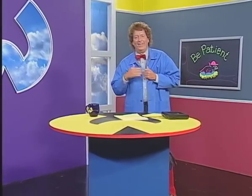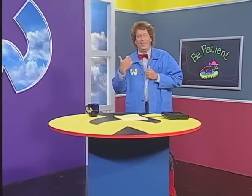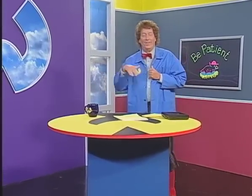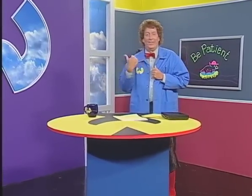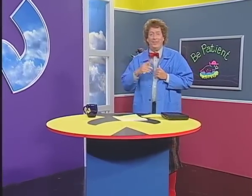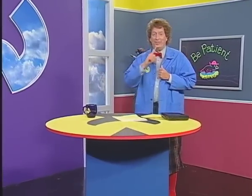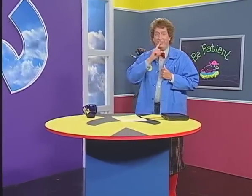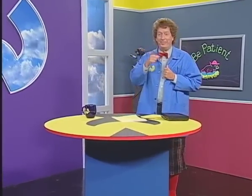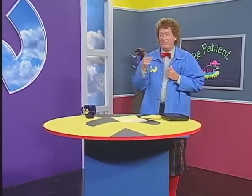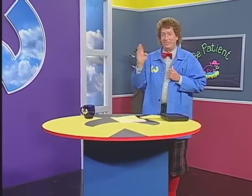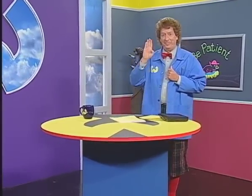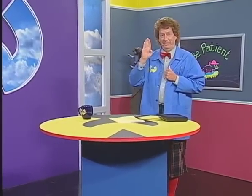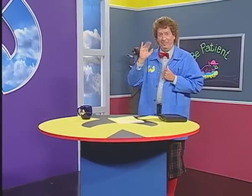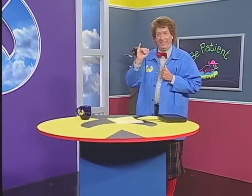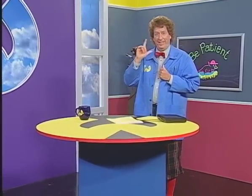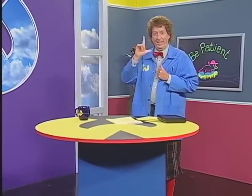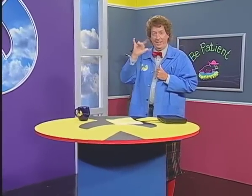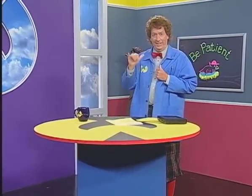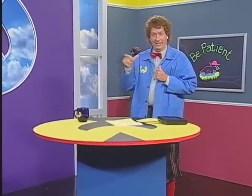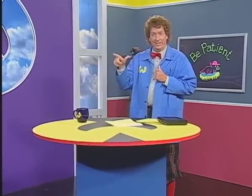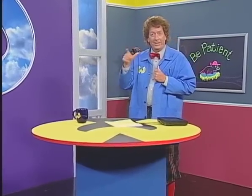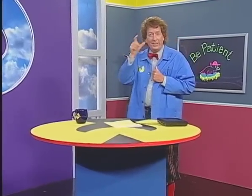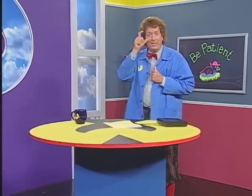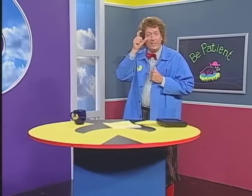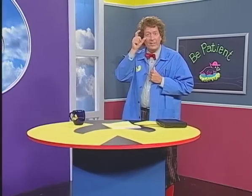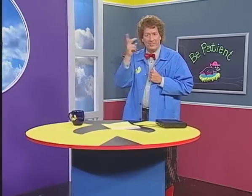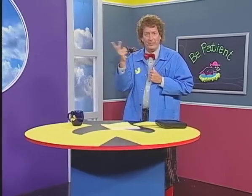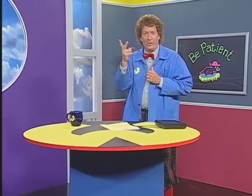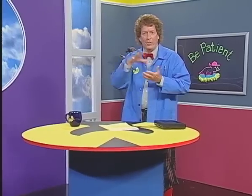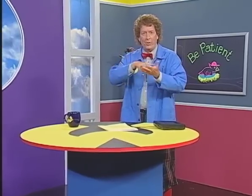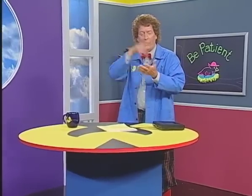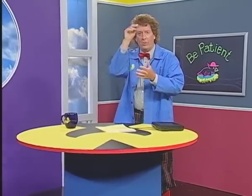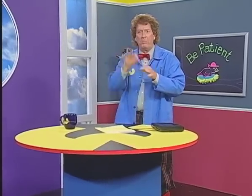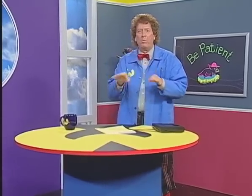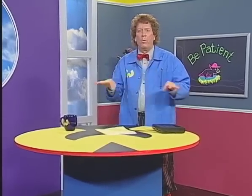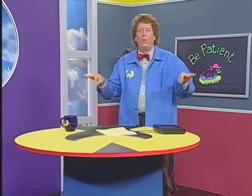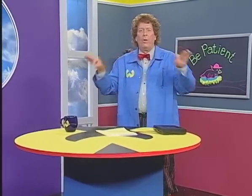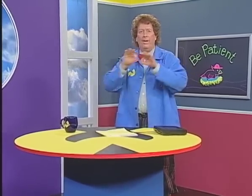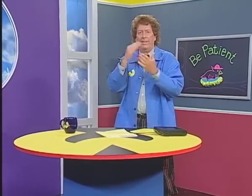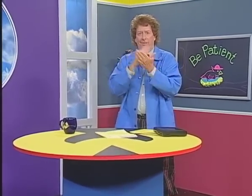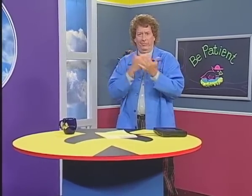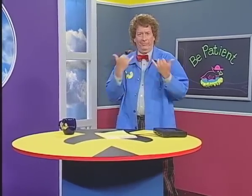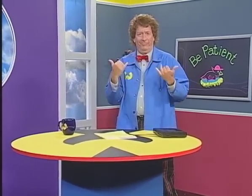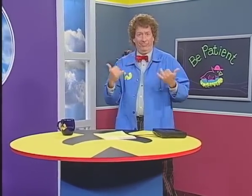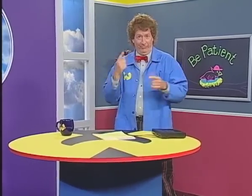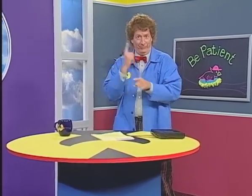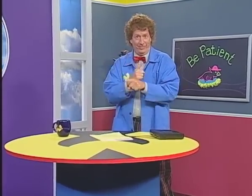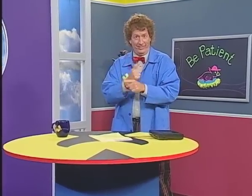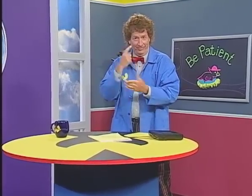WELL, BILLY AND EDWIN BOTH LEARNED AN IMPORTANT LESSON TODAY, DIDN'T THEY?